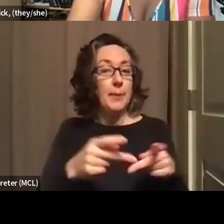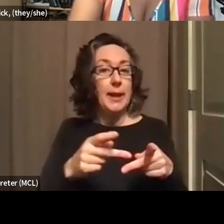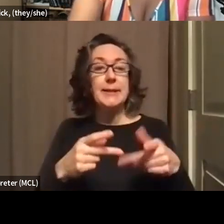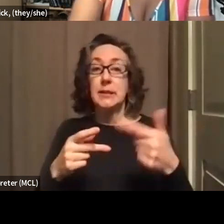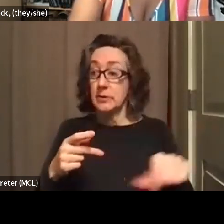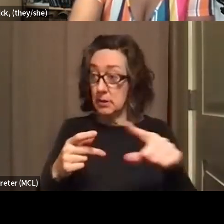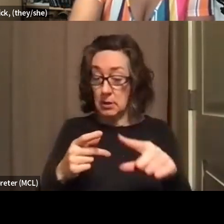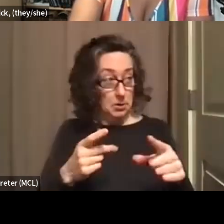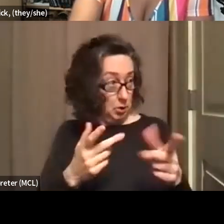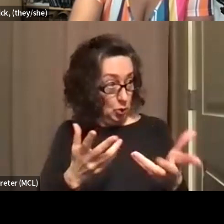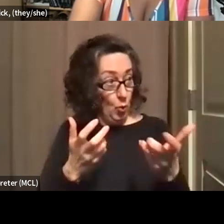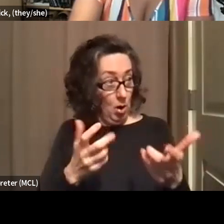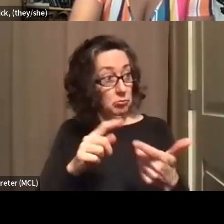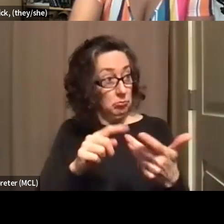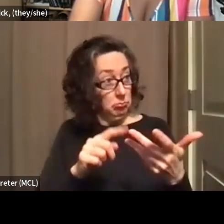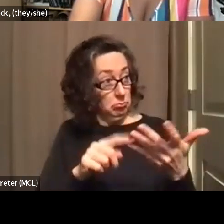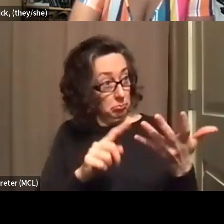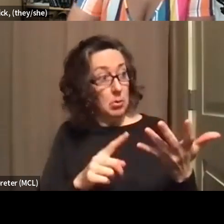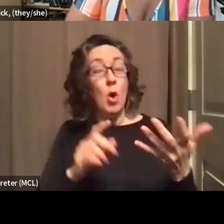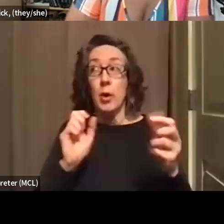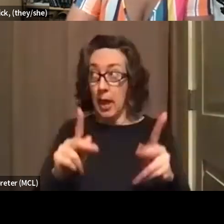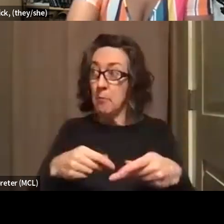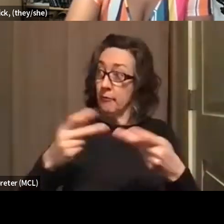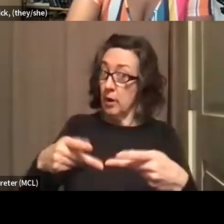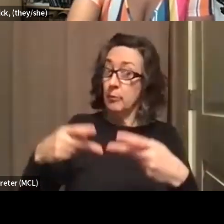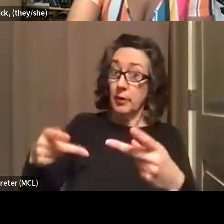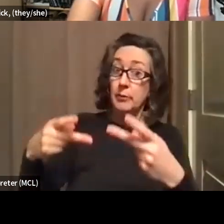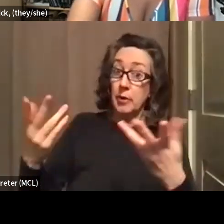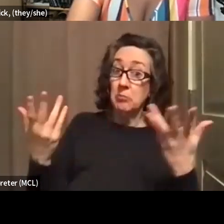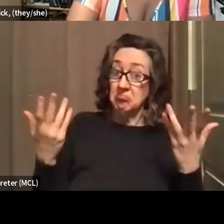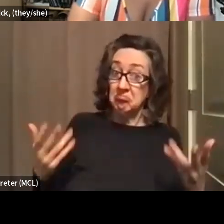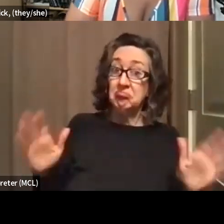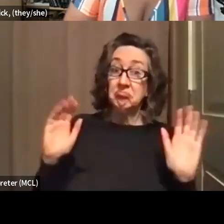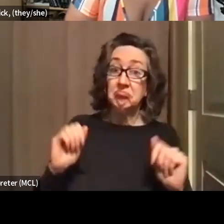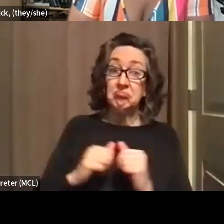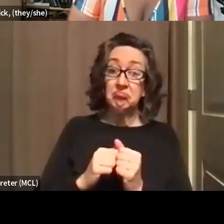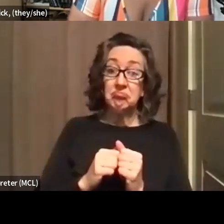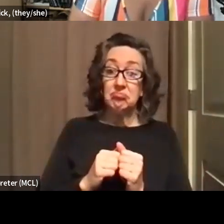as much as you can as you move forward.